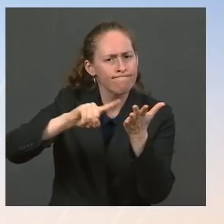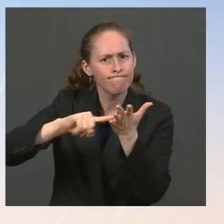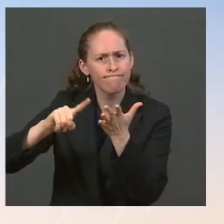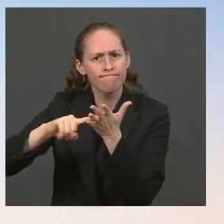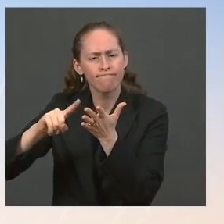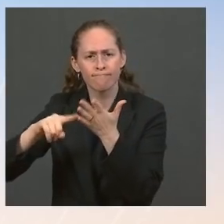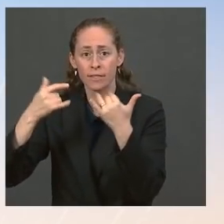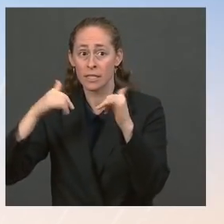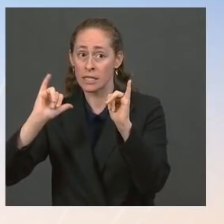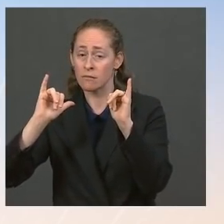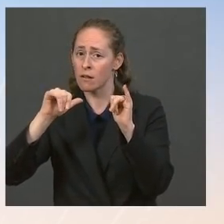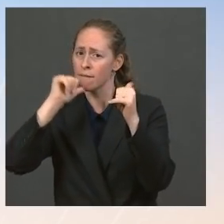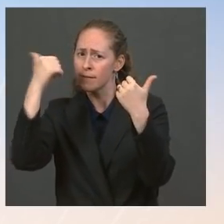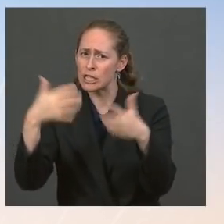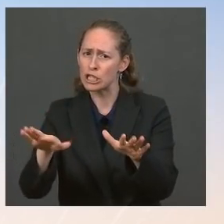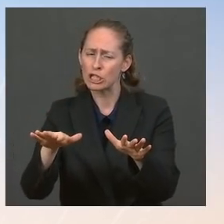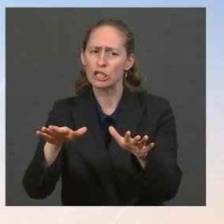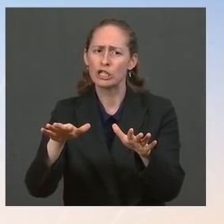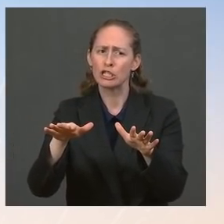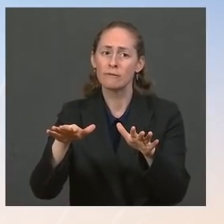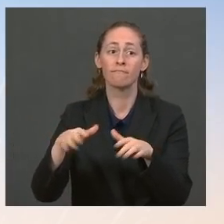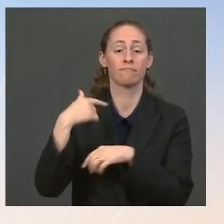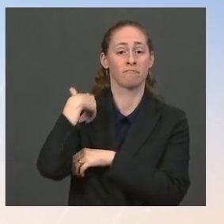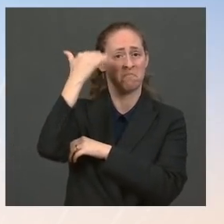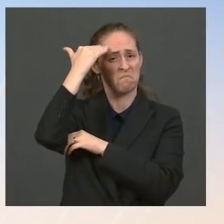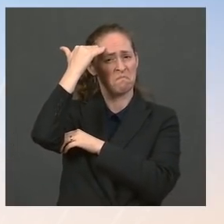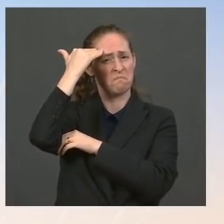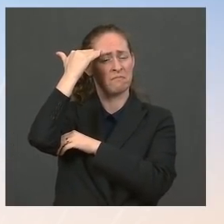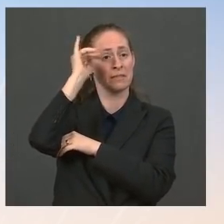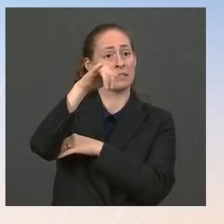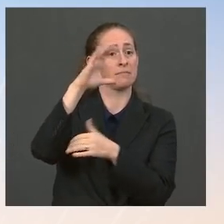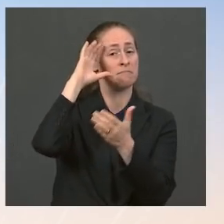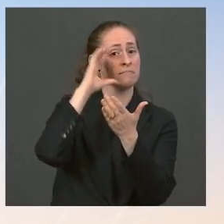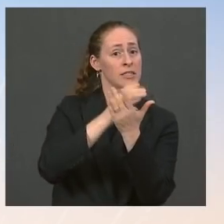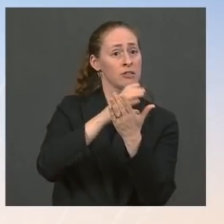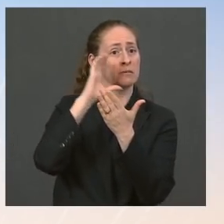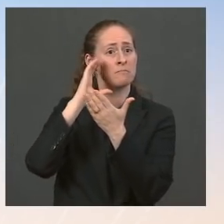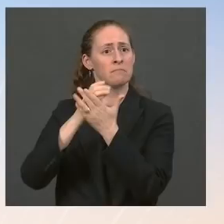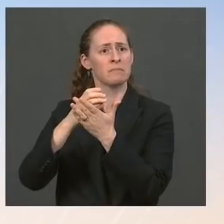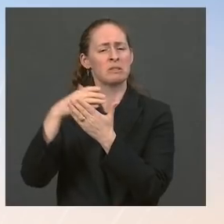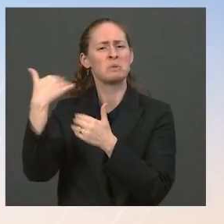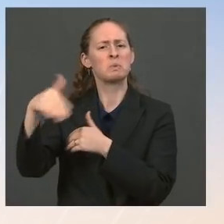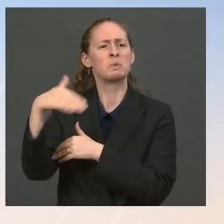We know that those images painfully conjured up the worst elements of our nation's